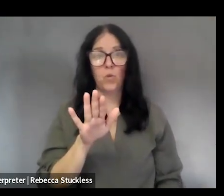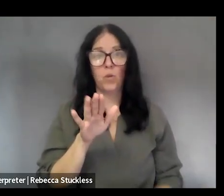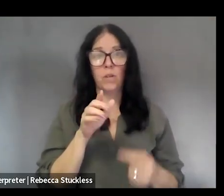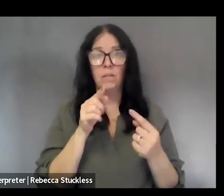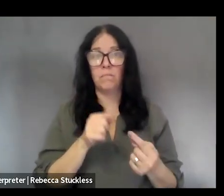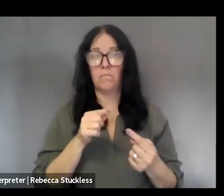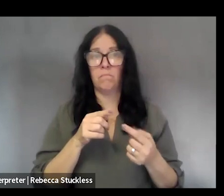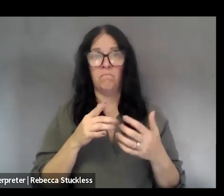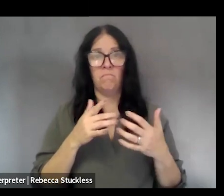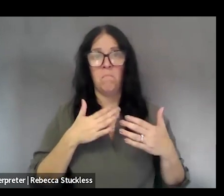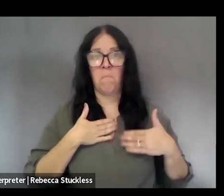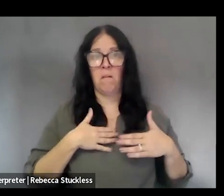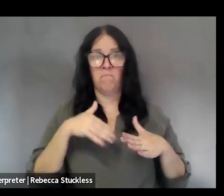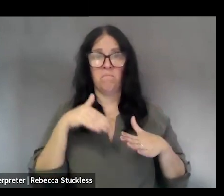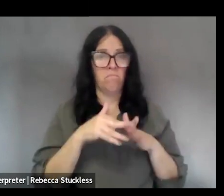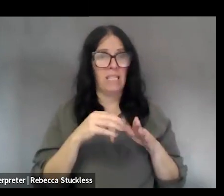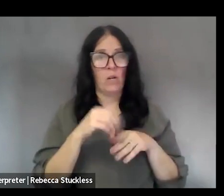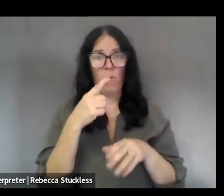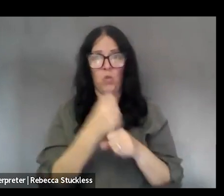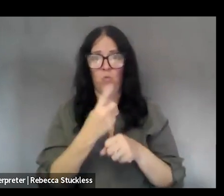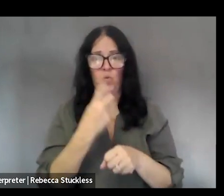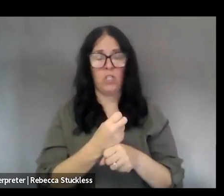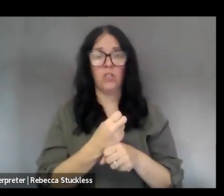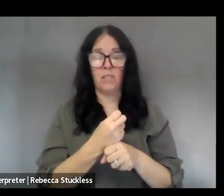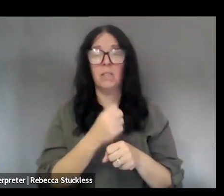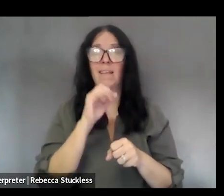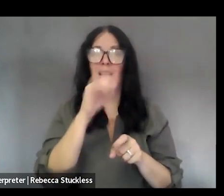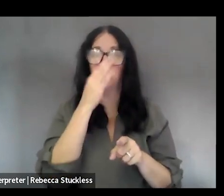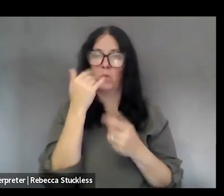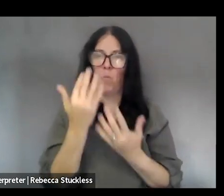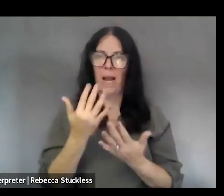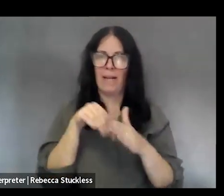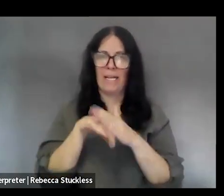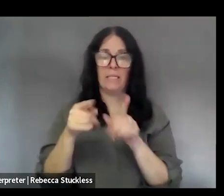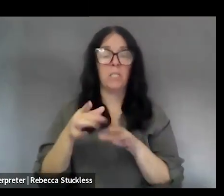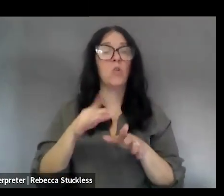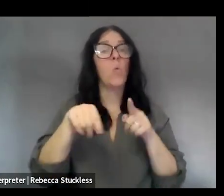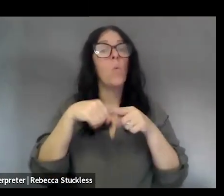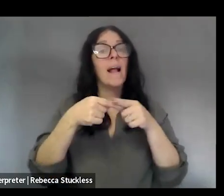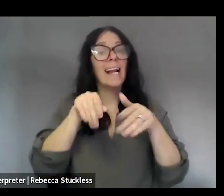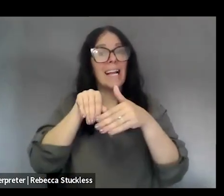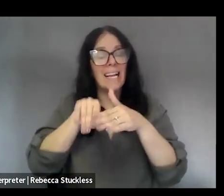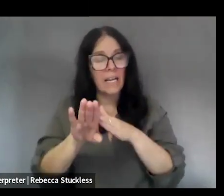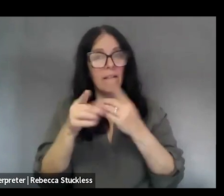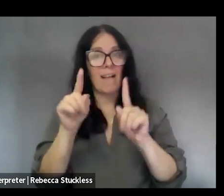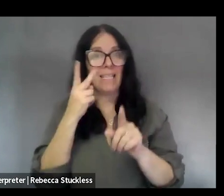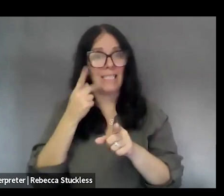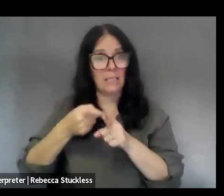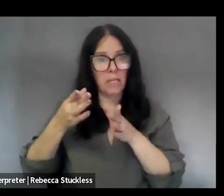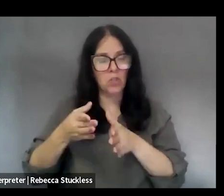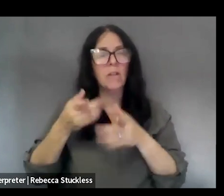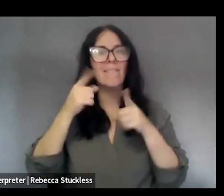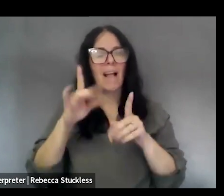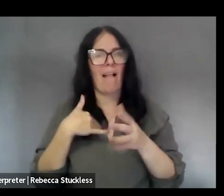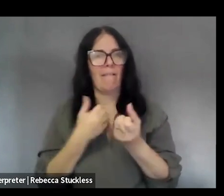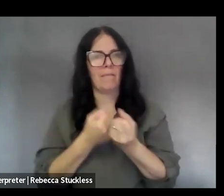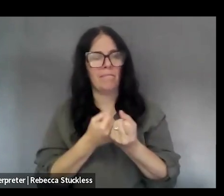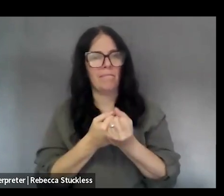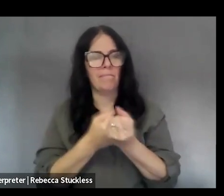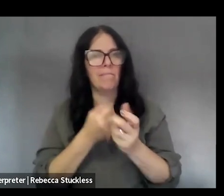periods. Once you get in with a specialist, it's easier to have more frequent care, but just getting